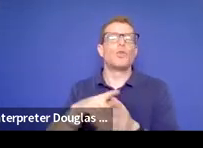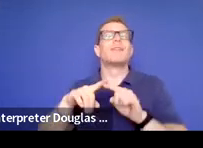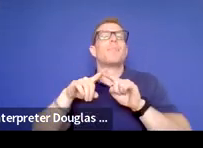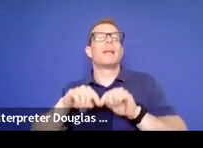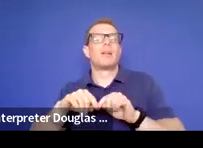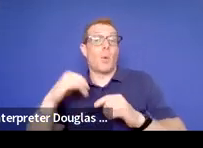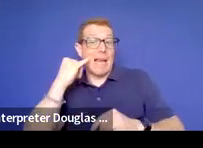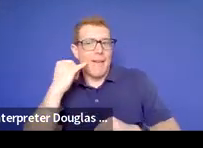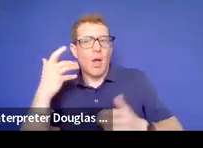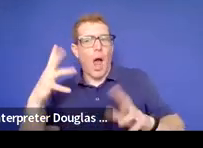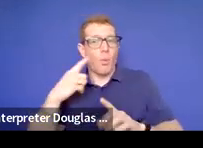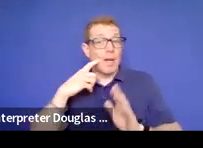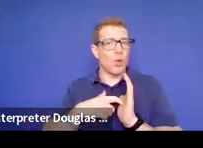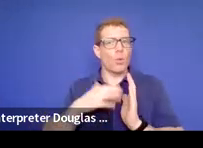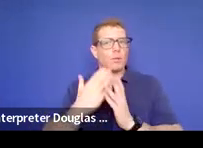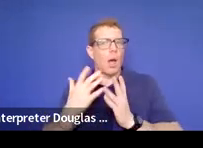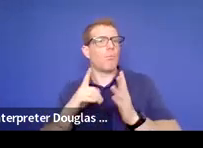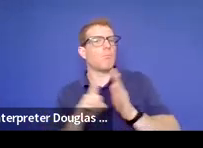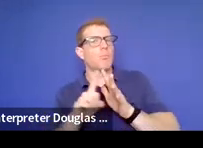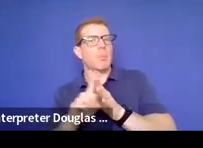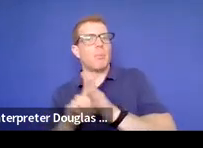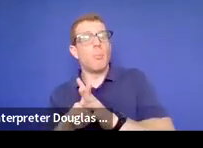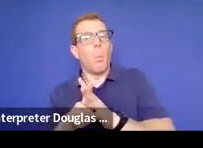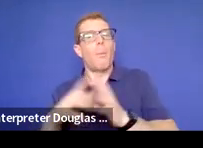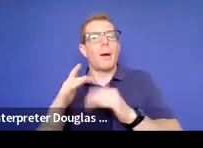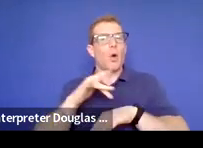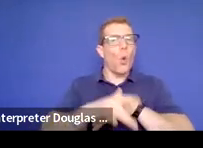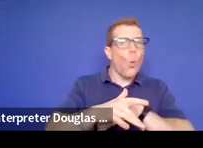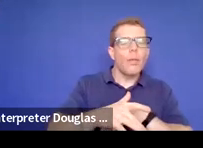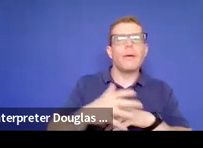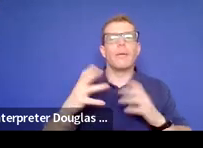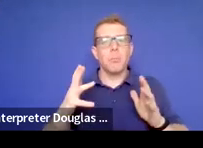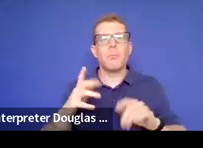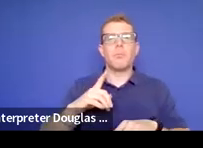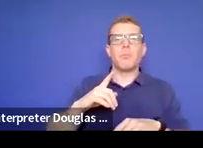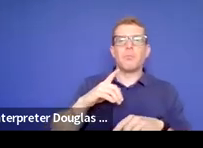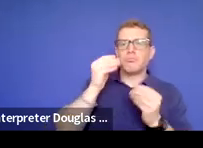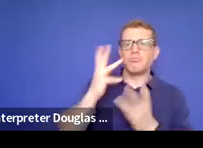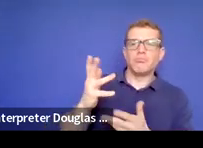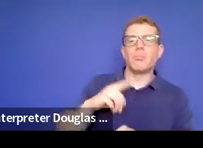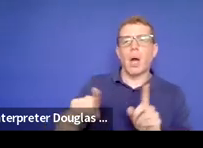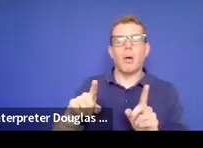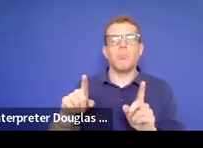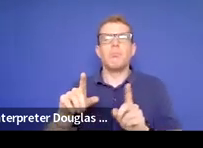Conference that we do also in it'll be April, the nineteenth of 2,023 this year.